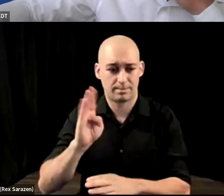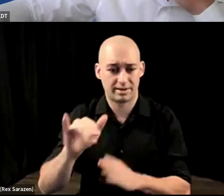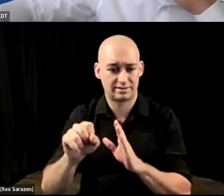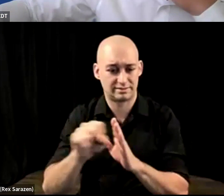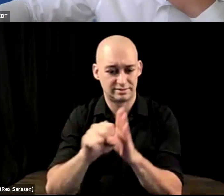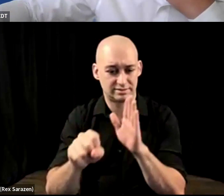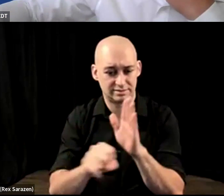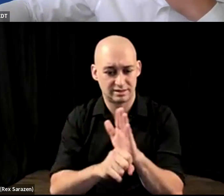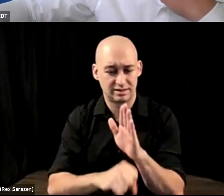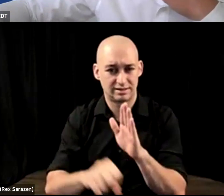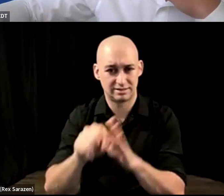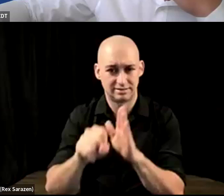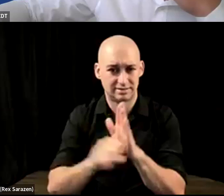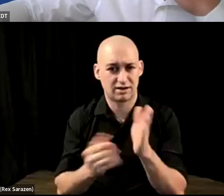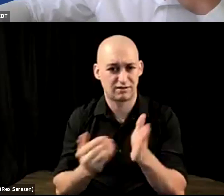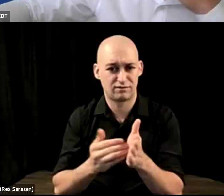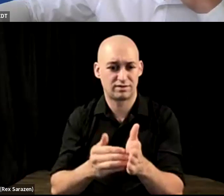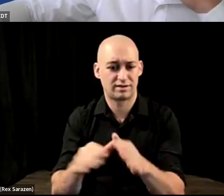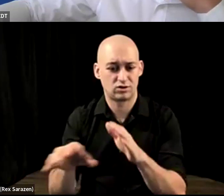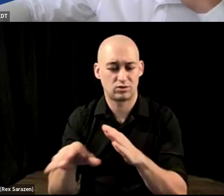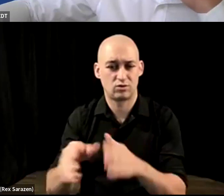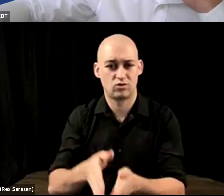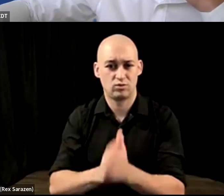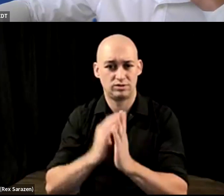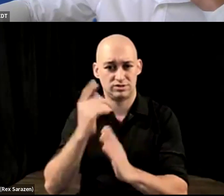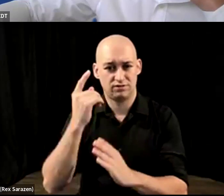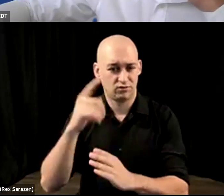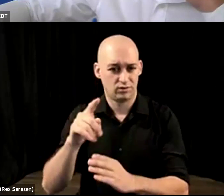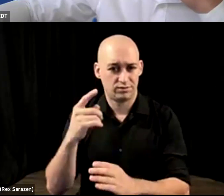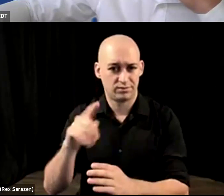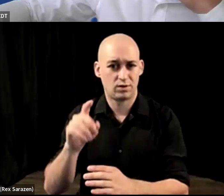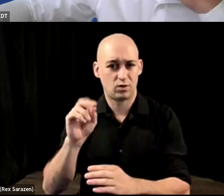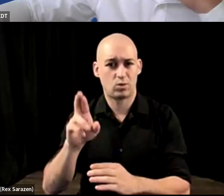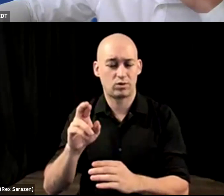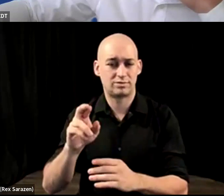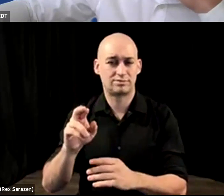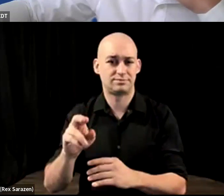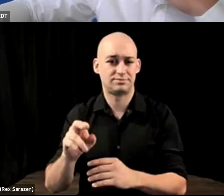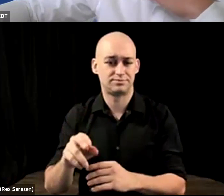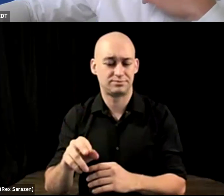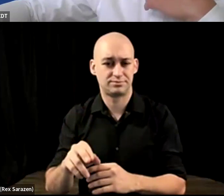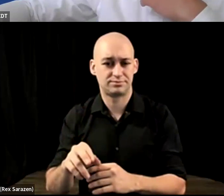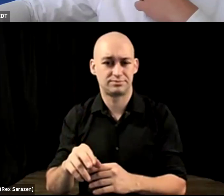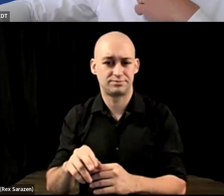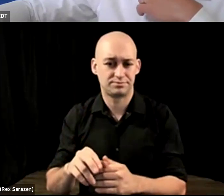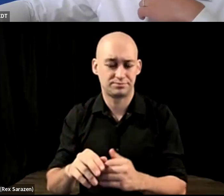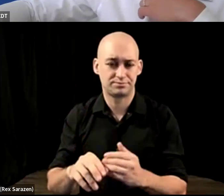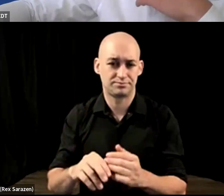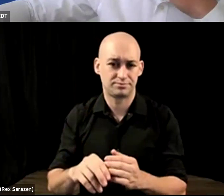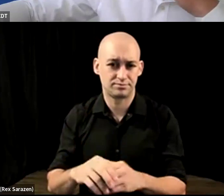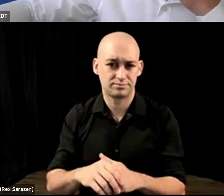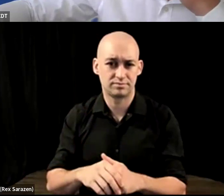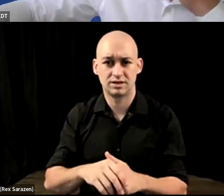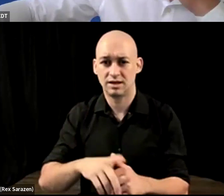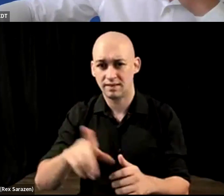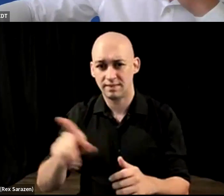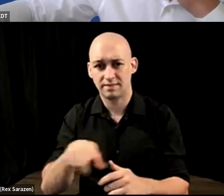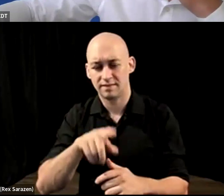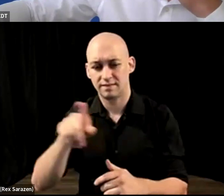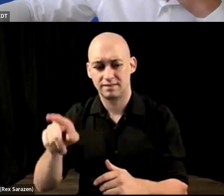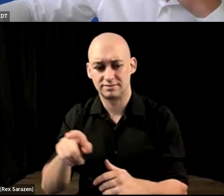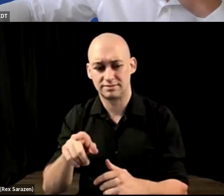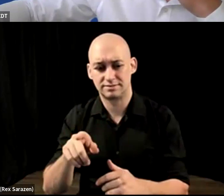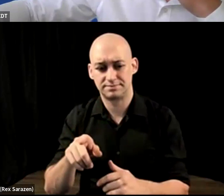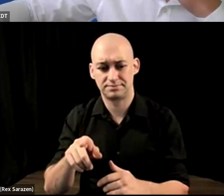The state is frequently doing the request rent of ideas or RFI squared process. In the discussions